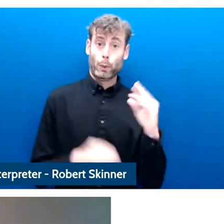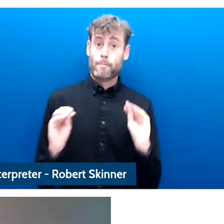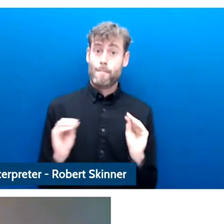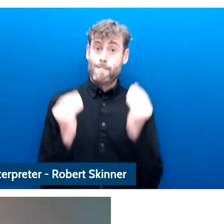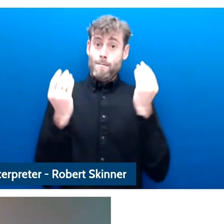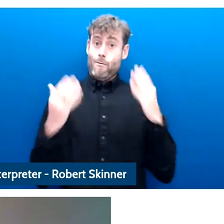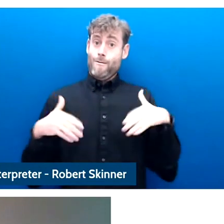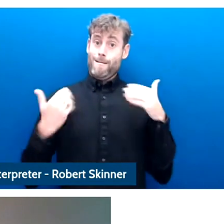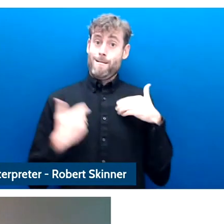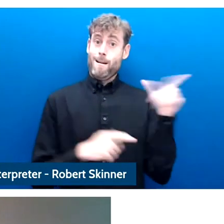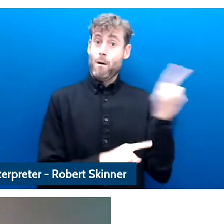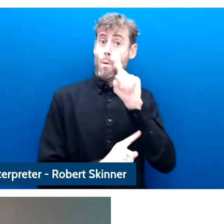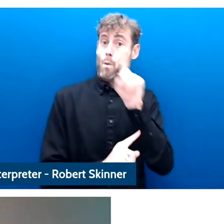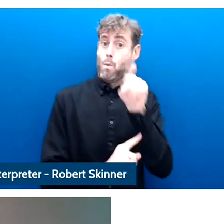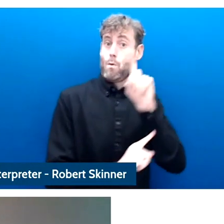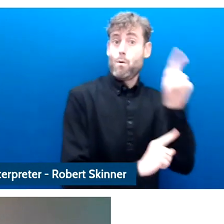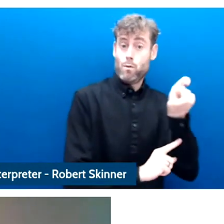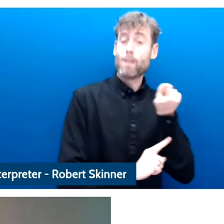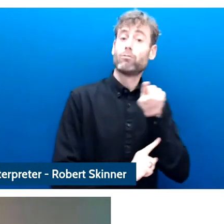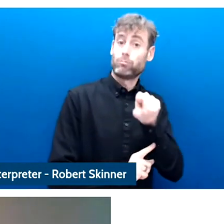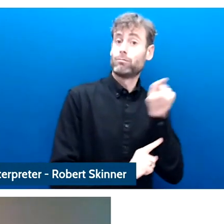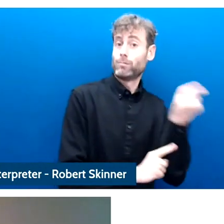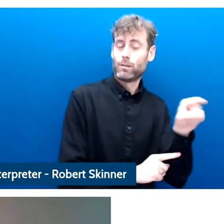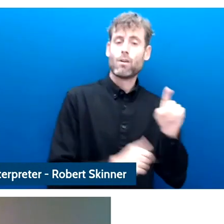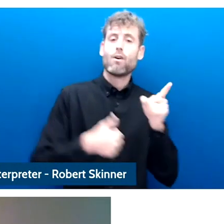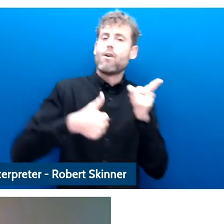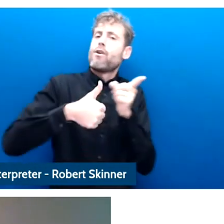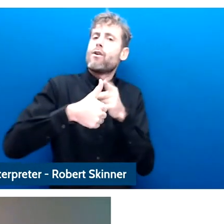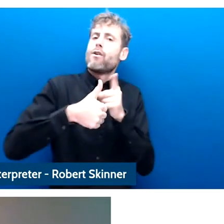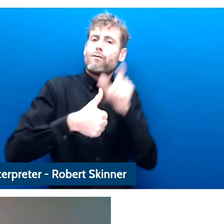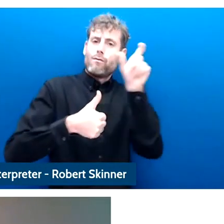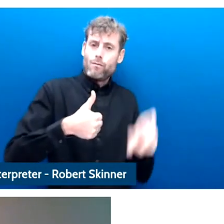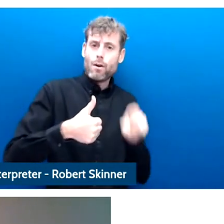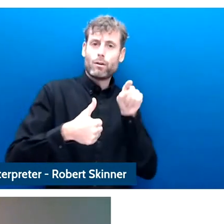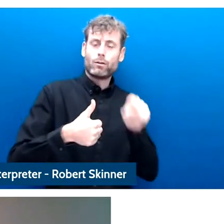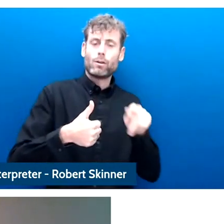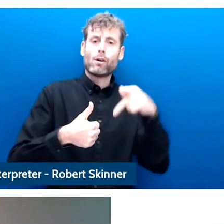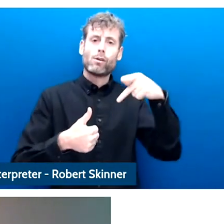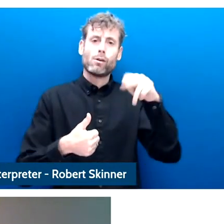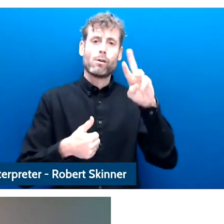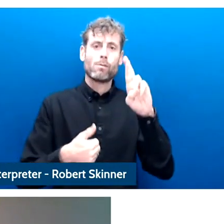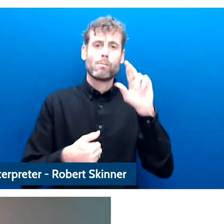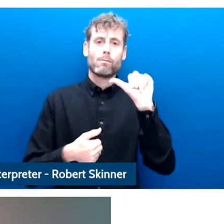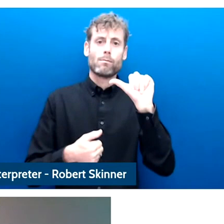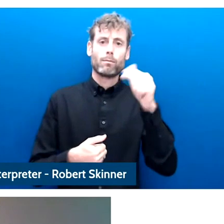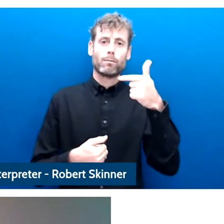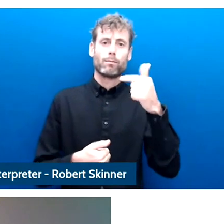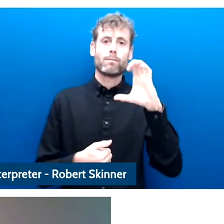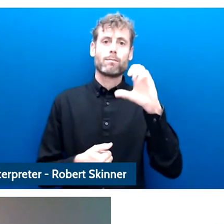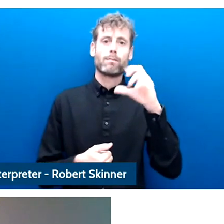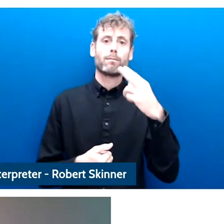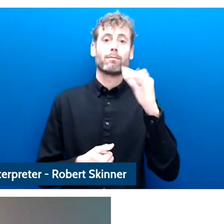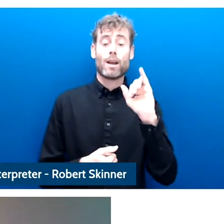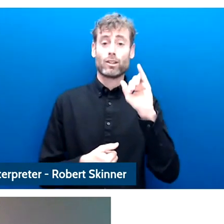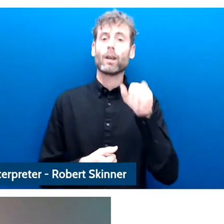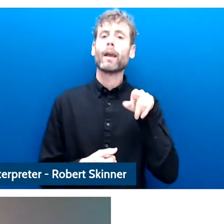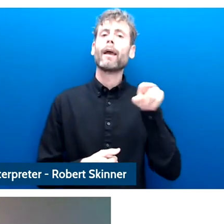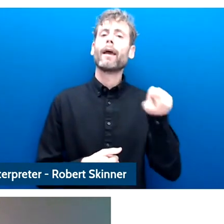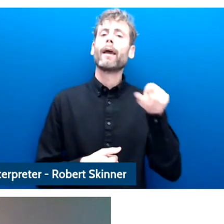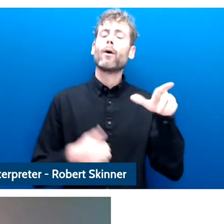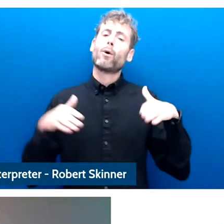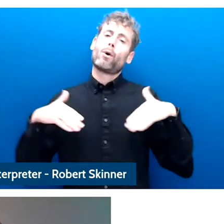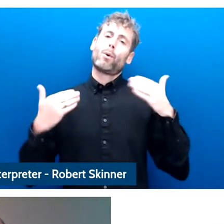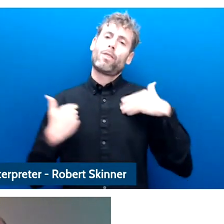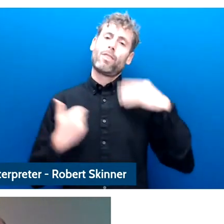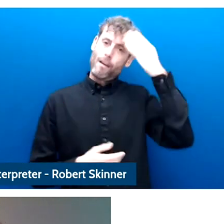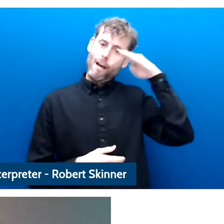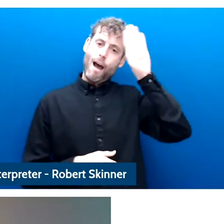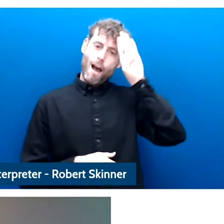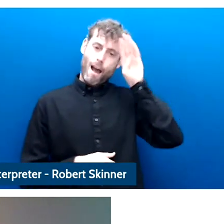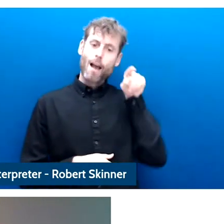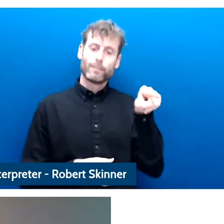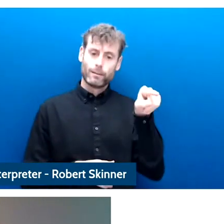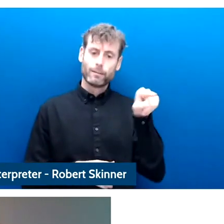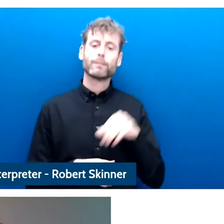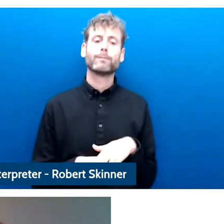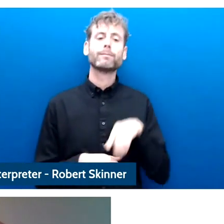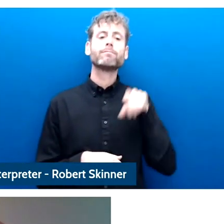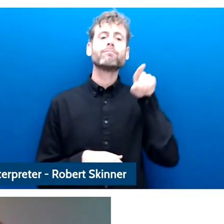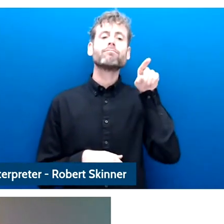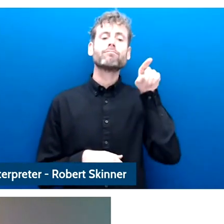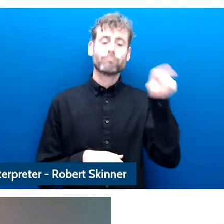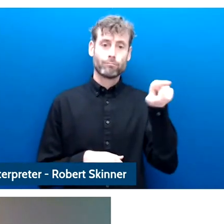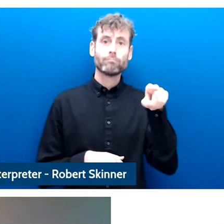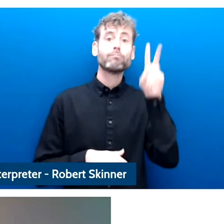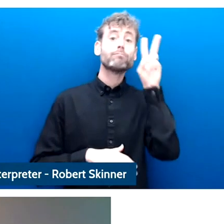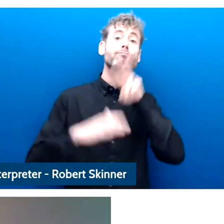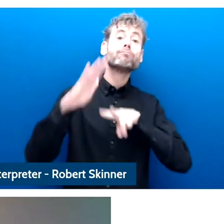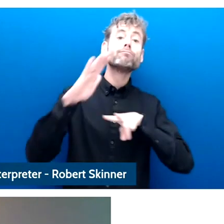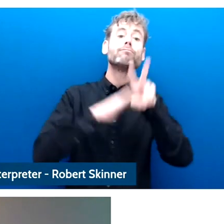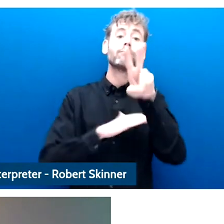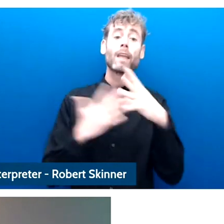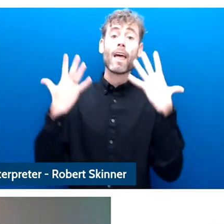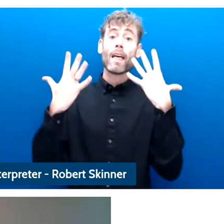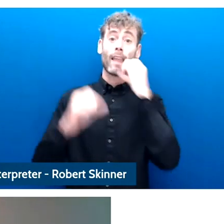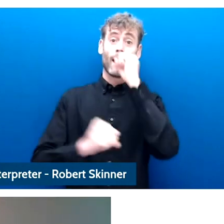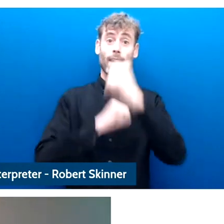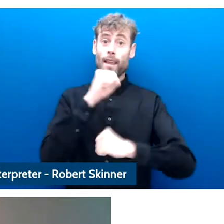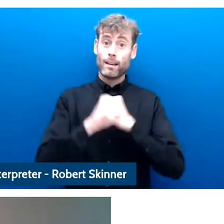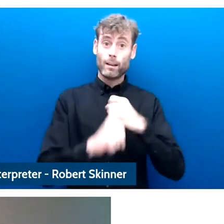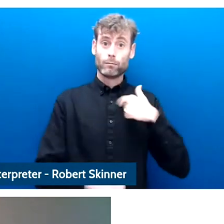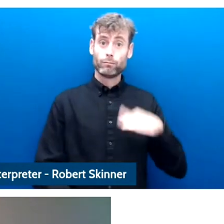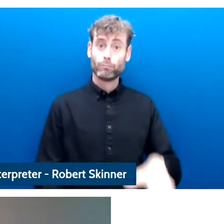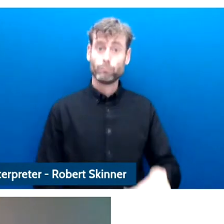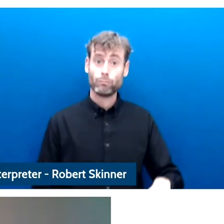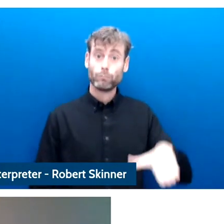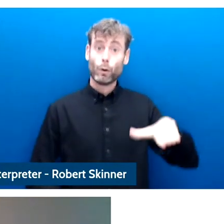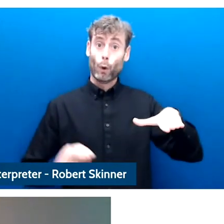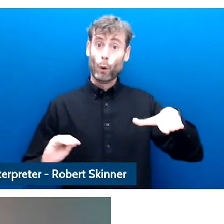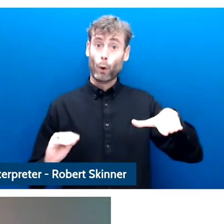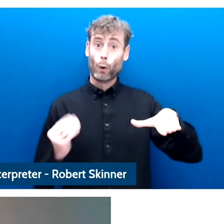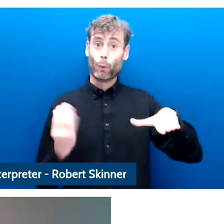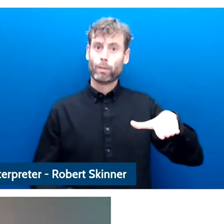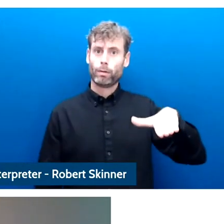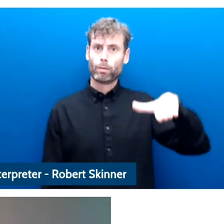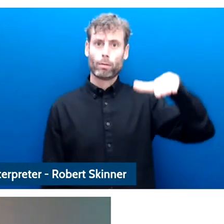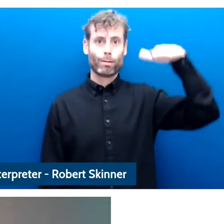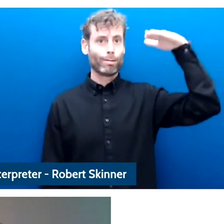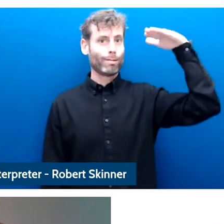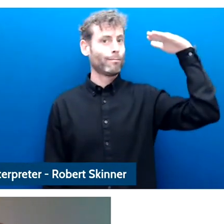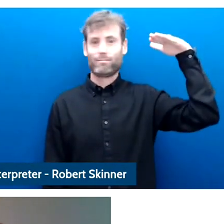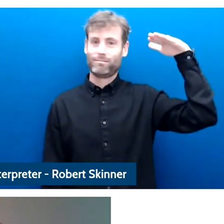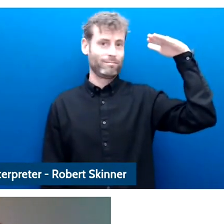The first one comes from prat che and she has will the policies that we make now be